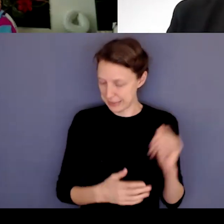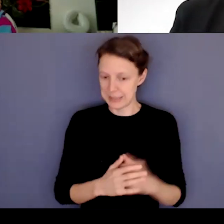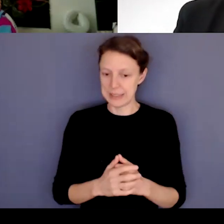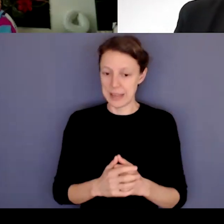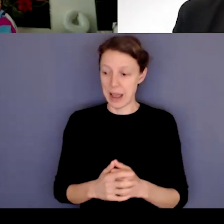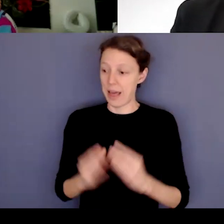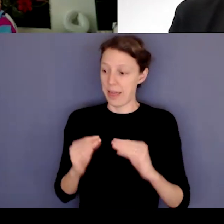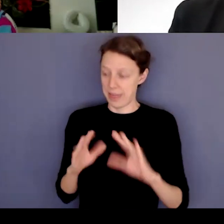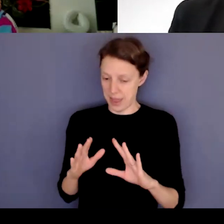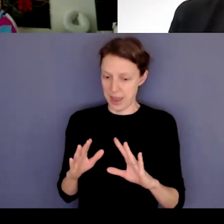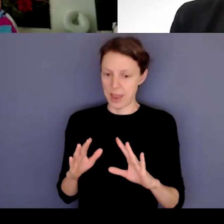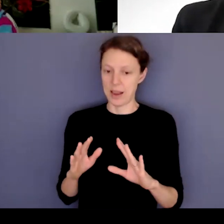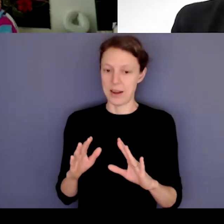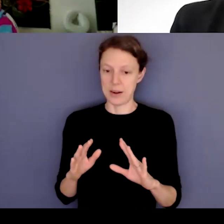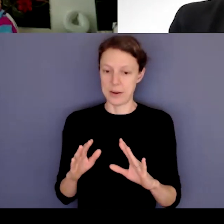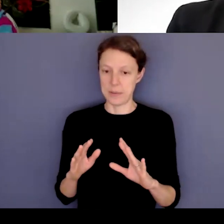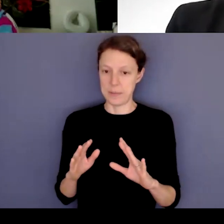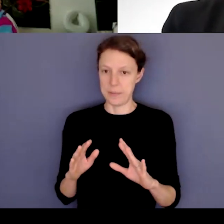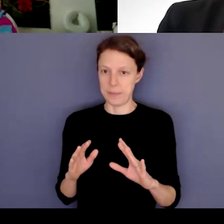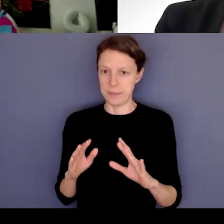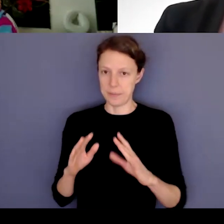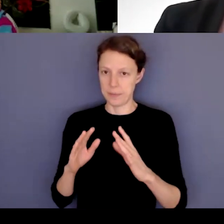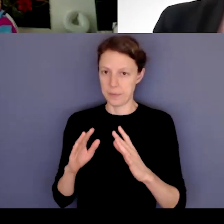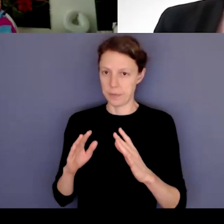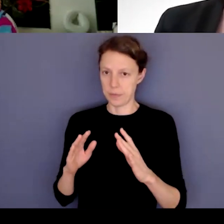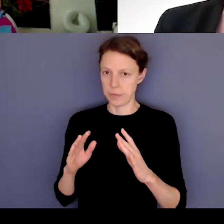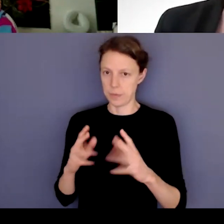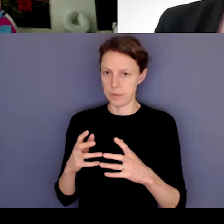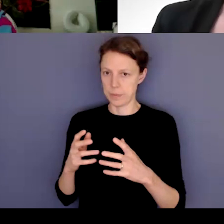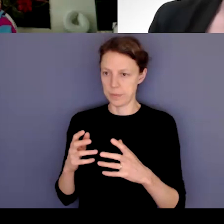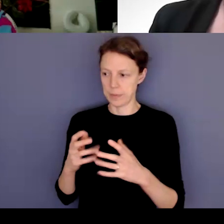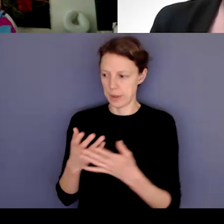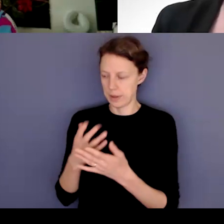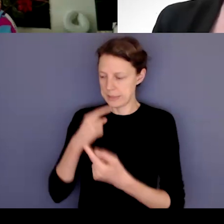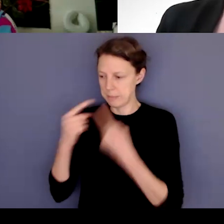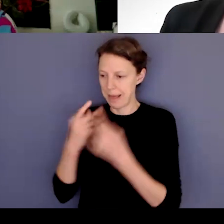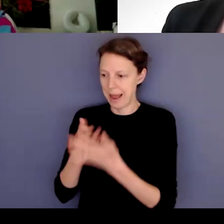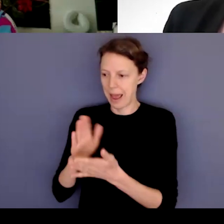we were planning, to kind of disseminate the community legal education on the Instagram and to really give them the